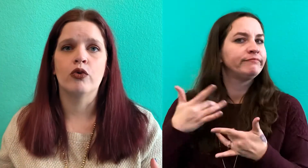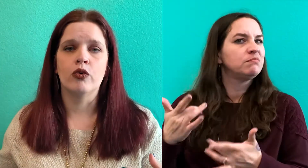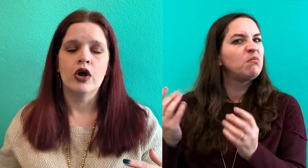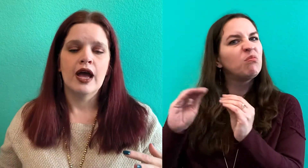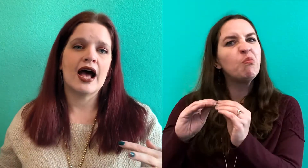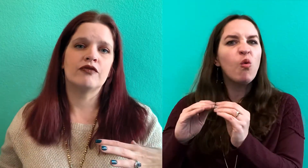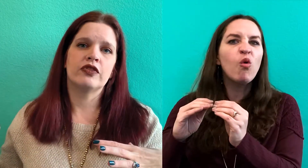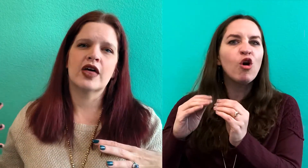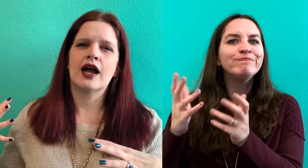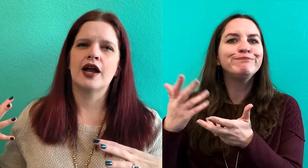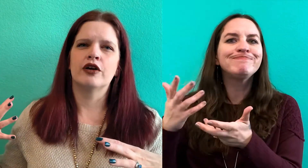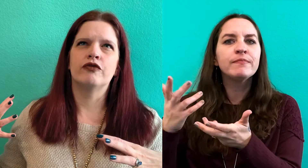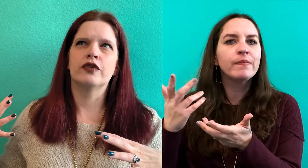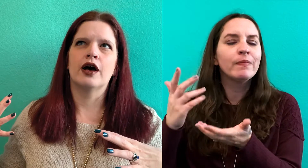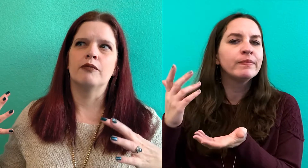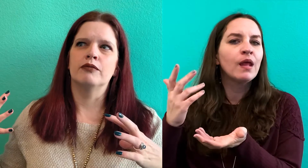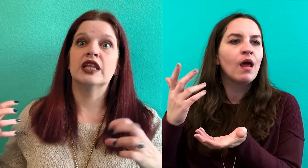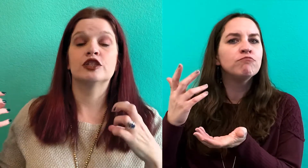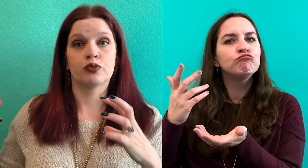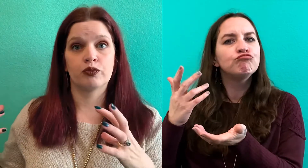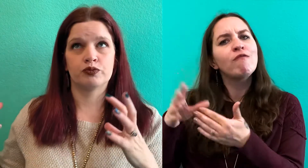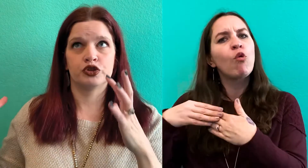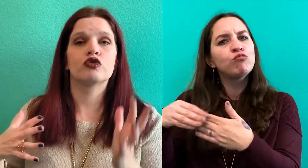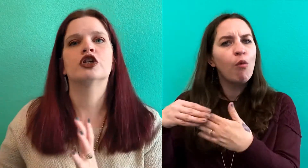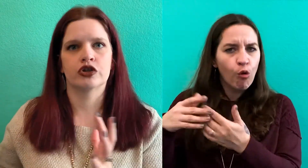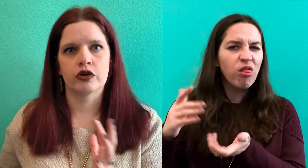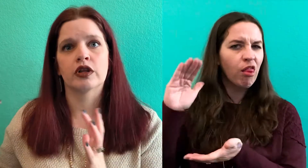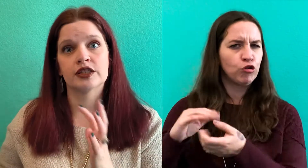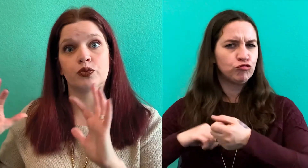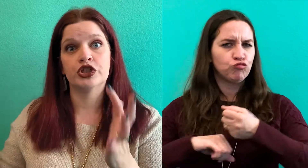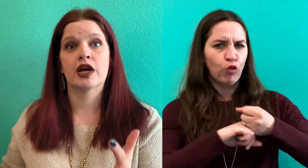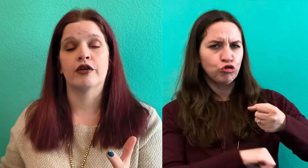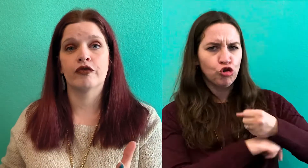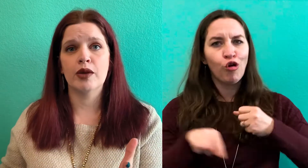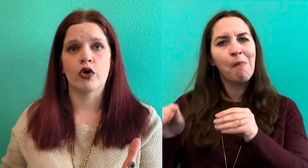who have that kind of less structured or less rigid kind of framework,